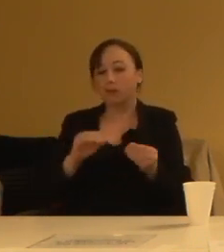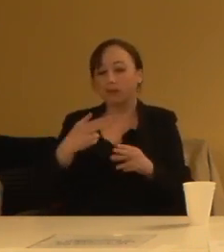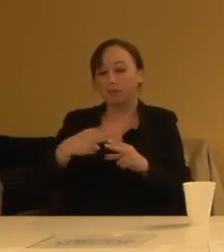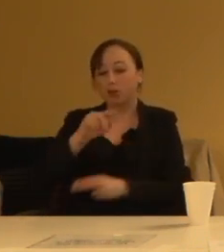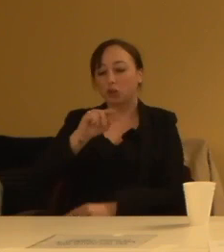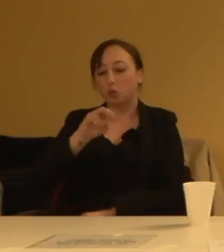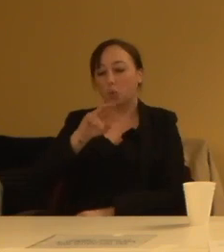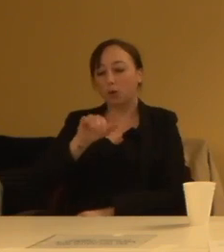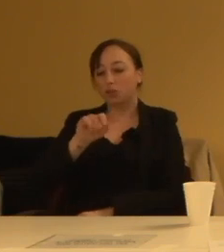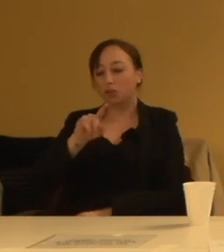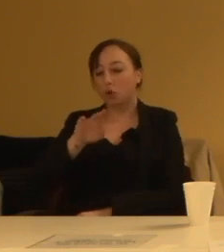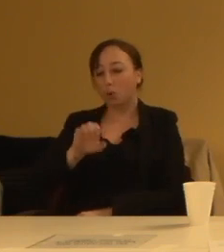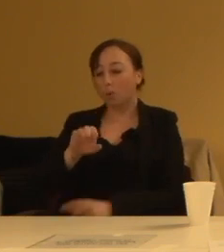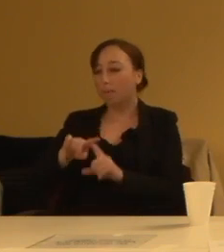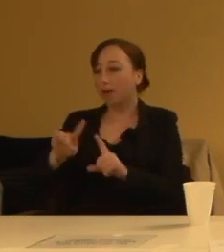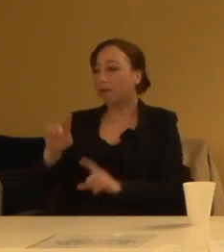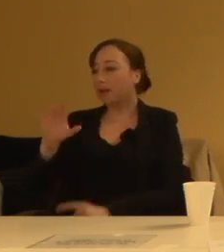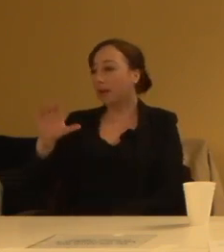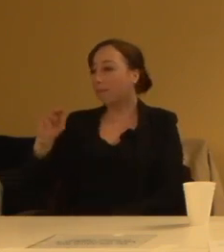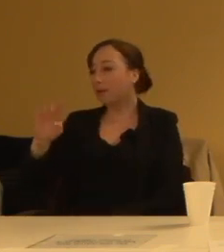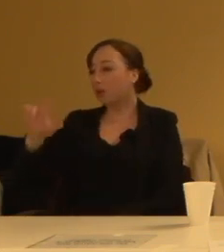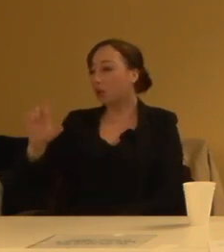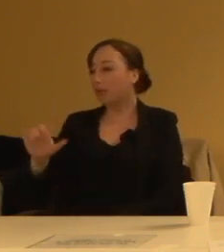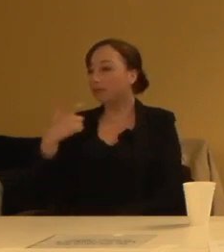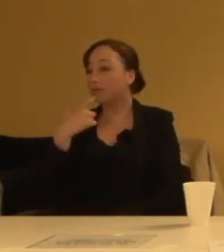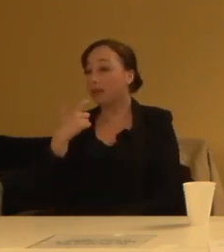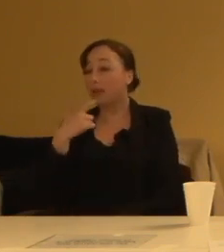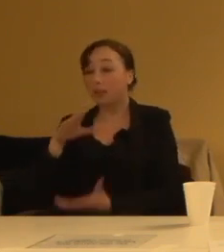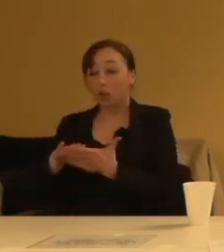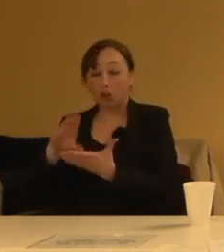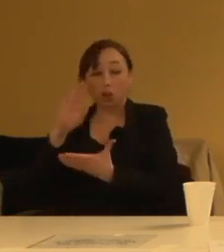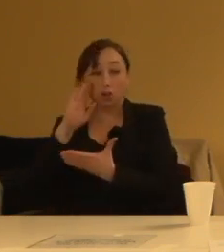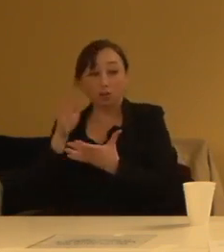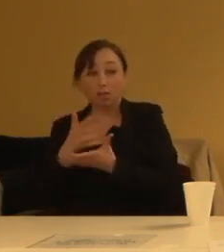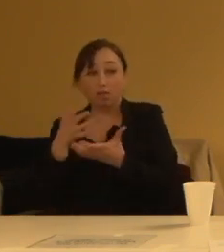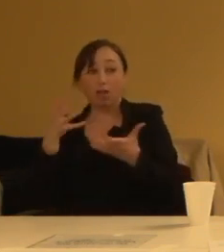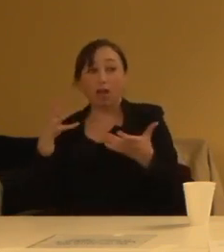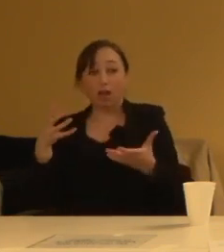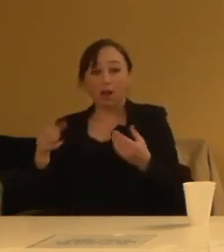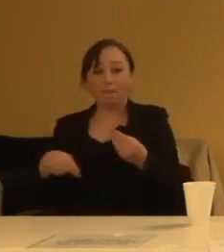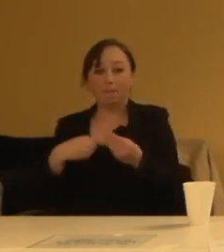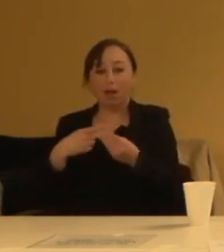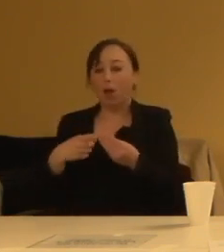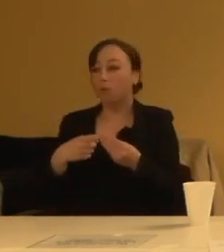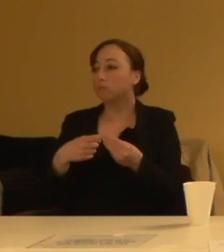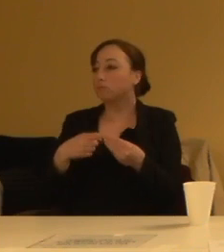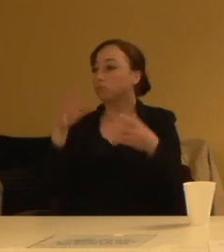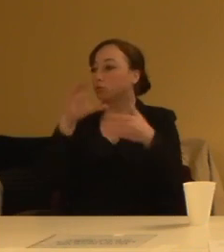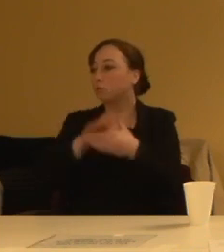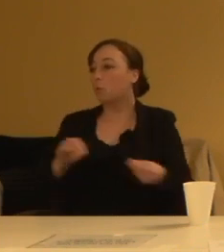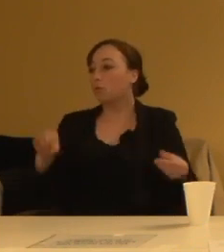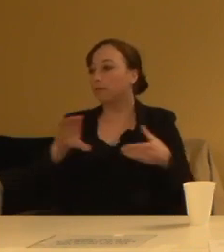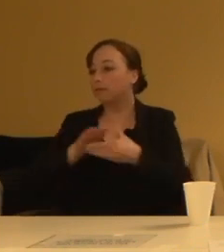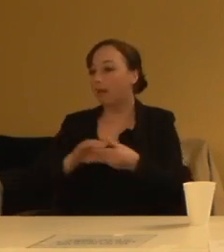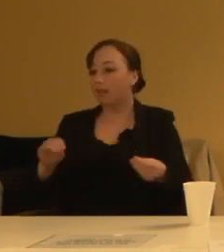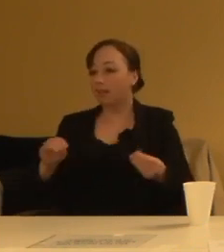of that space, was that they learned a lot about what storytelling is, by being in a space full of people